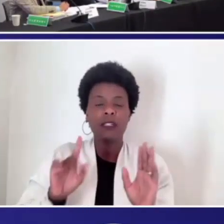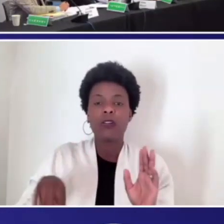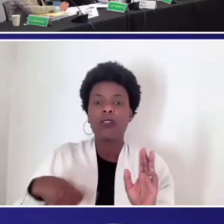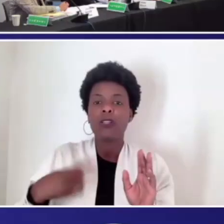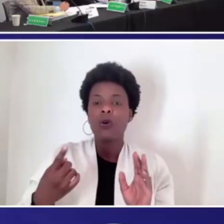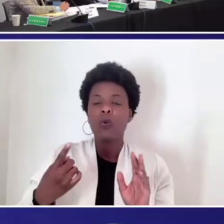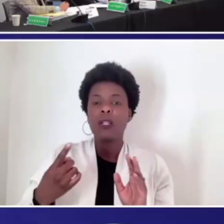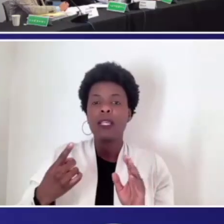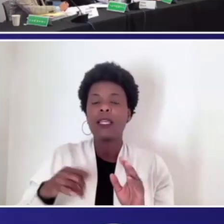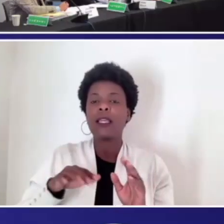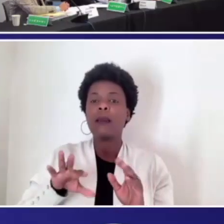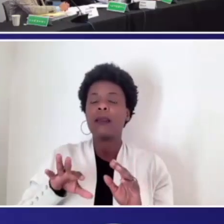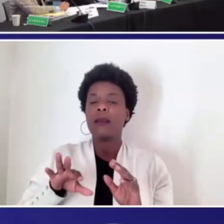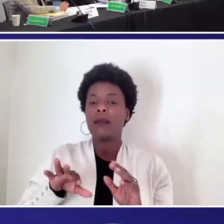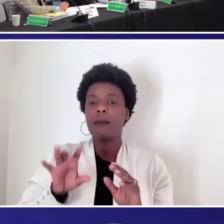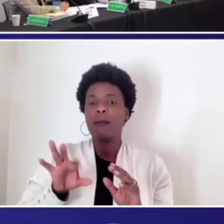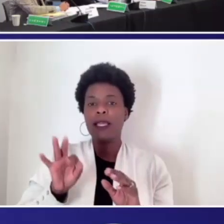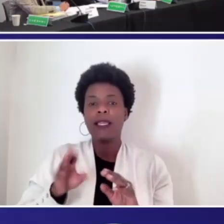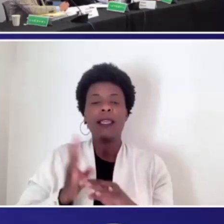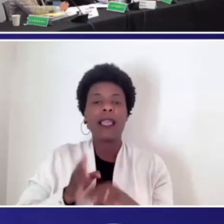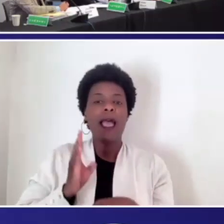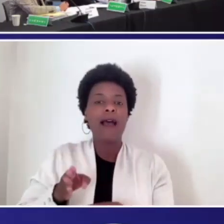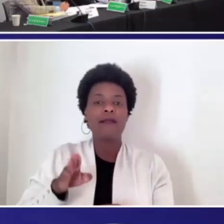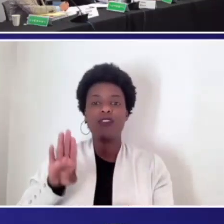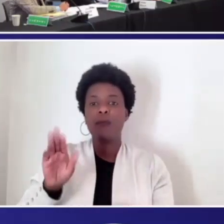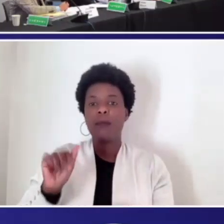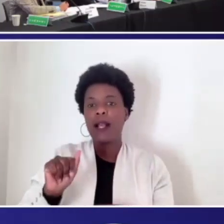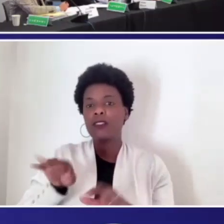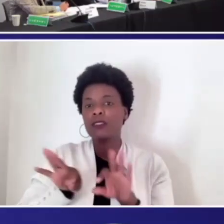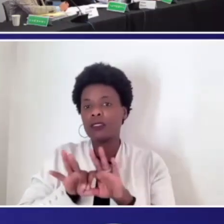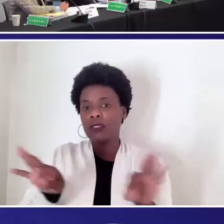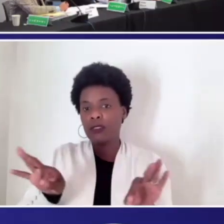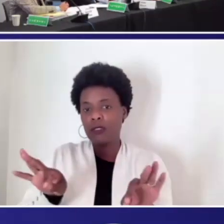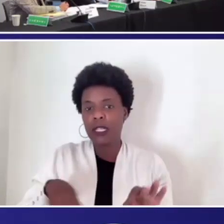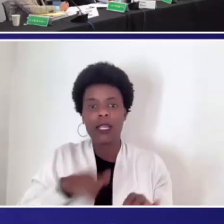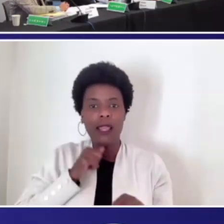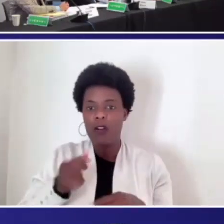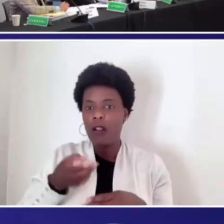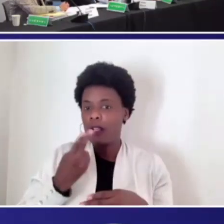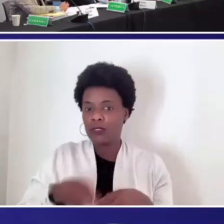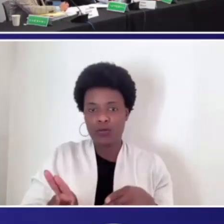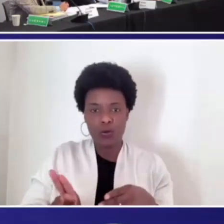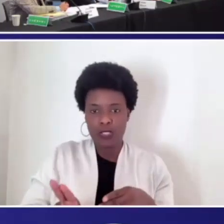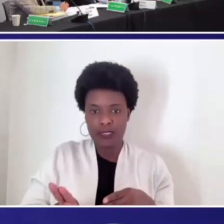degrees that are, that are not short in length. Right? I mean, that's just from the examples listed,